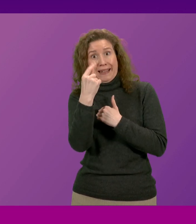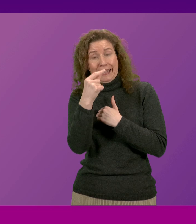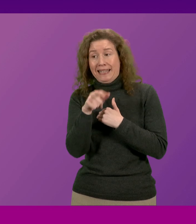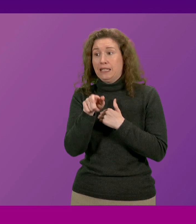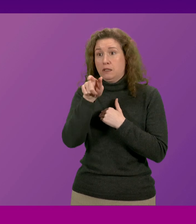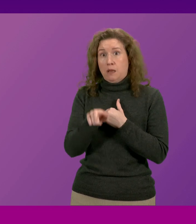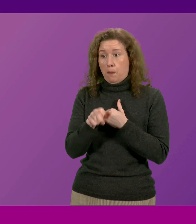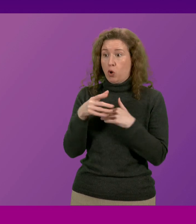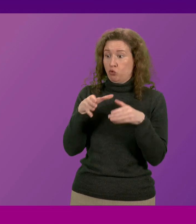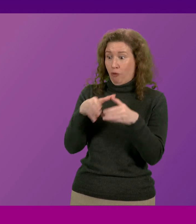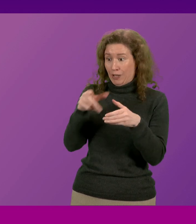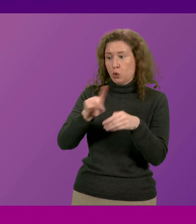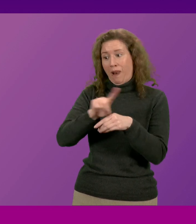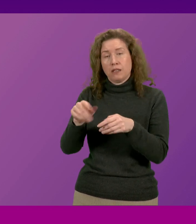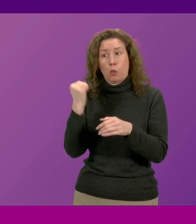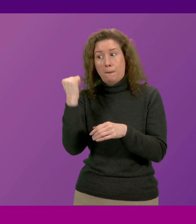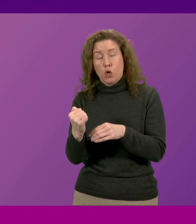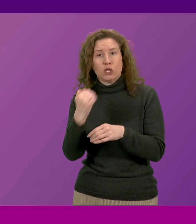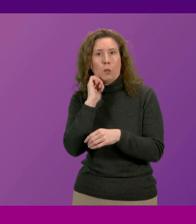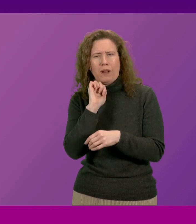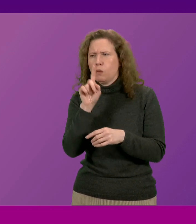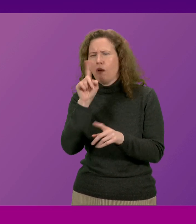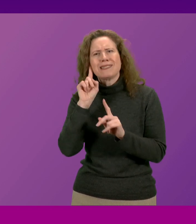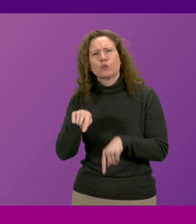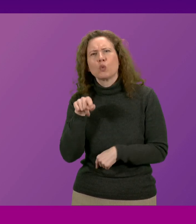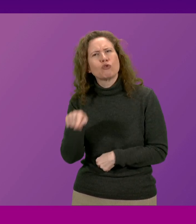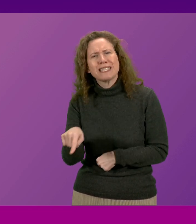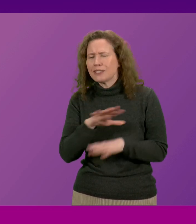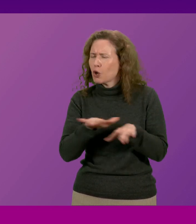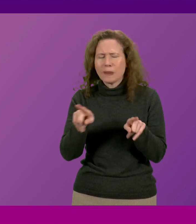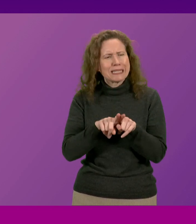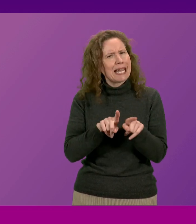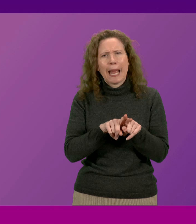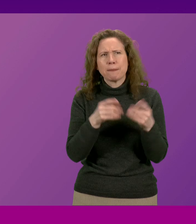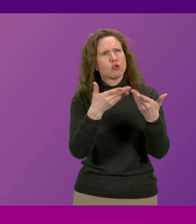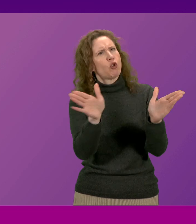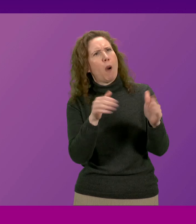you. We can’t ignore that, we can’t treat that like common assault because it’s far